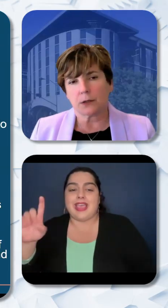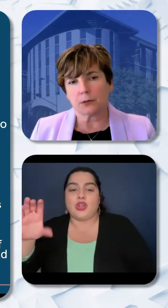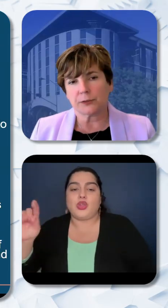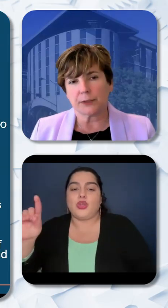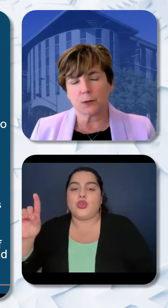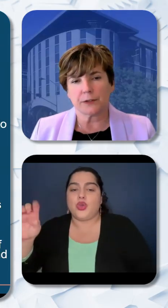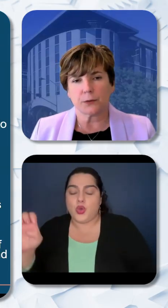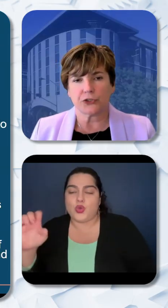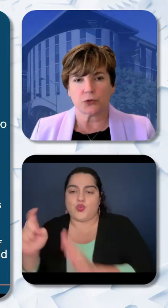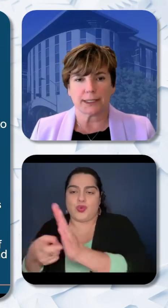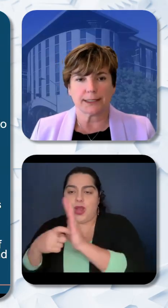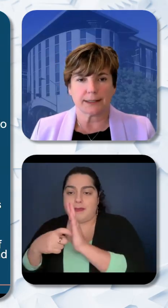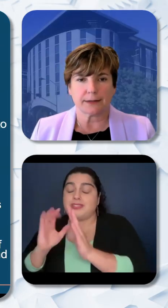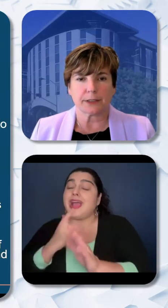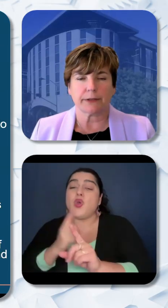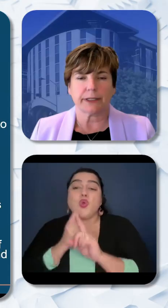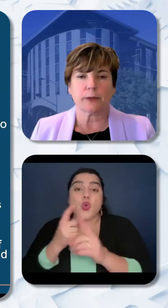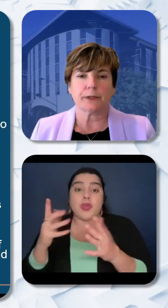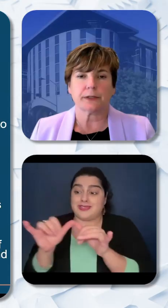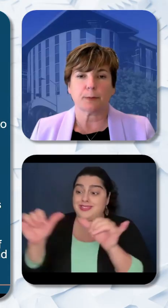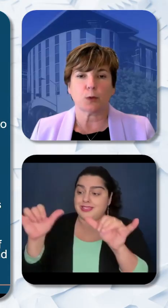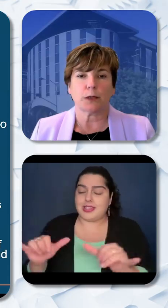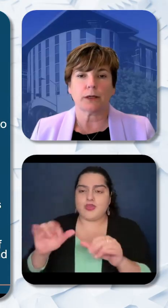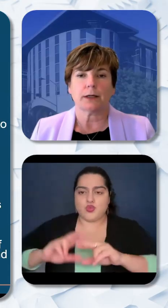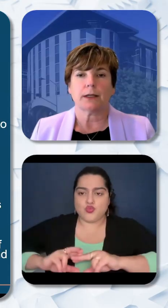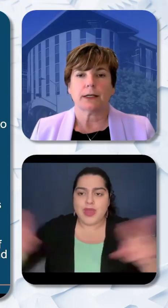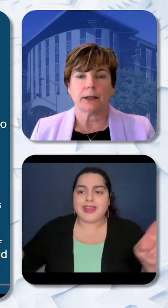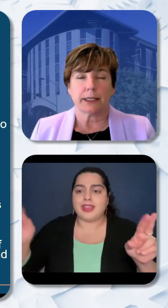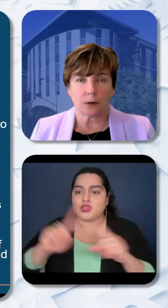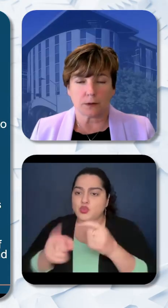So our ultimate goal is to ensure that systems are equipped to support